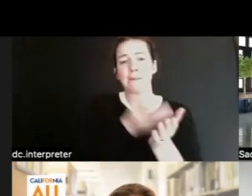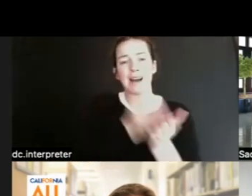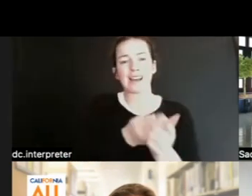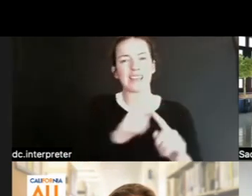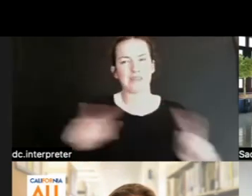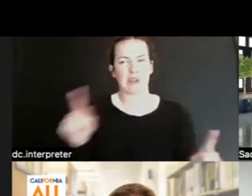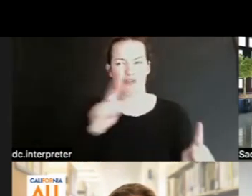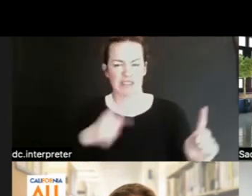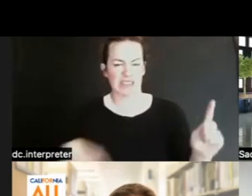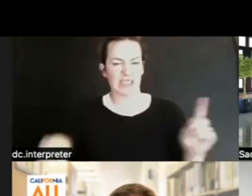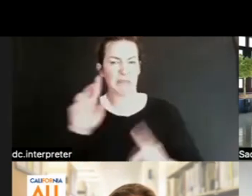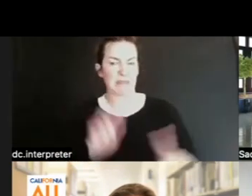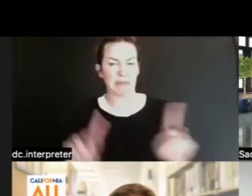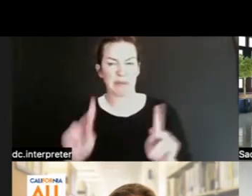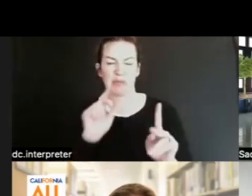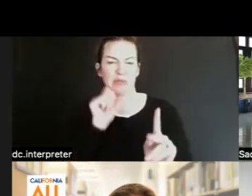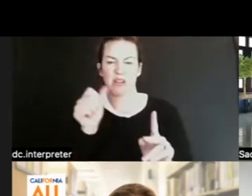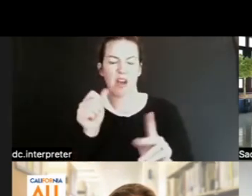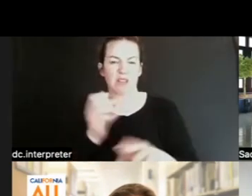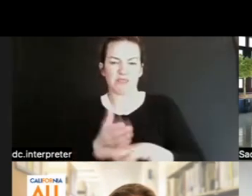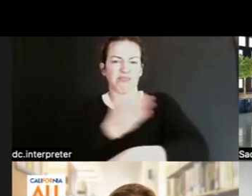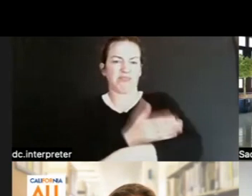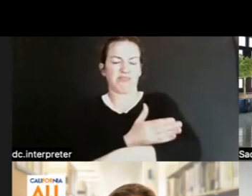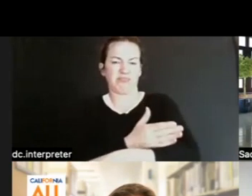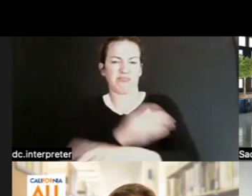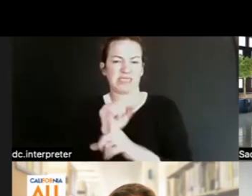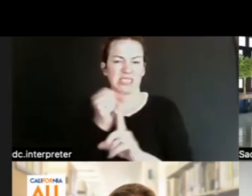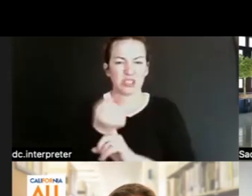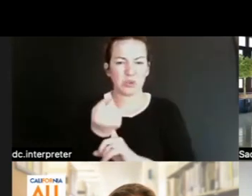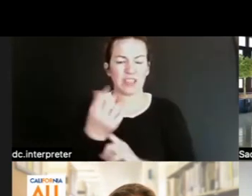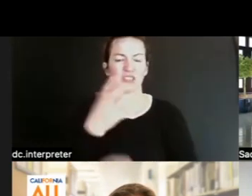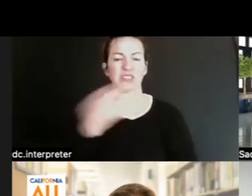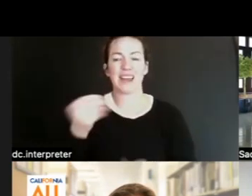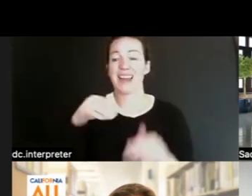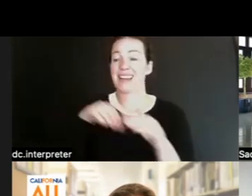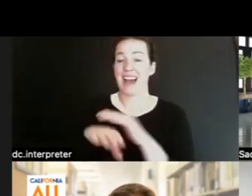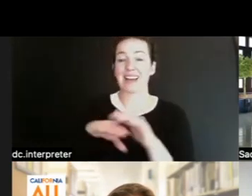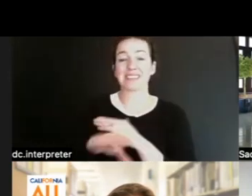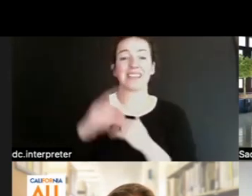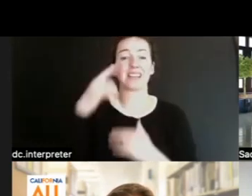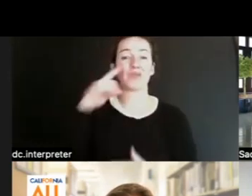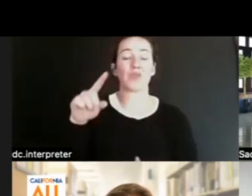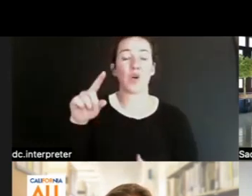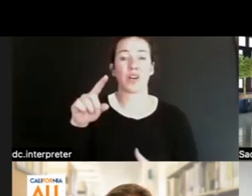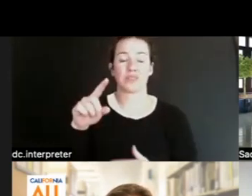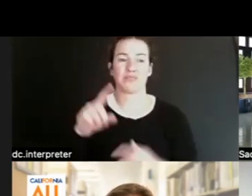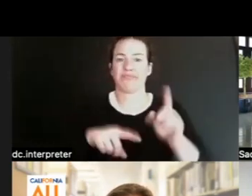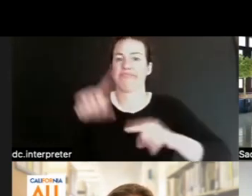ground level, it wasn't being implemented, let alone, the access of a variety of providers